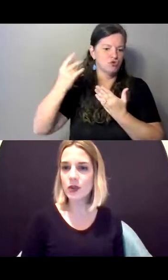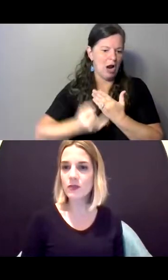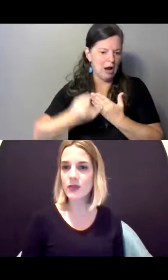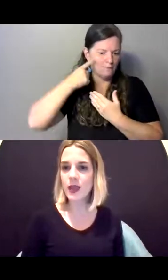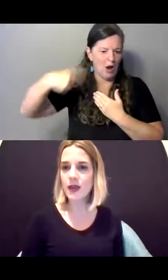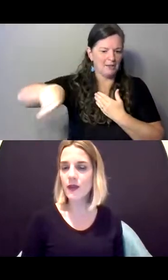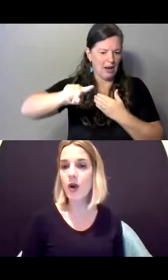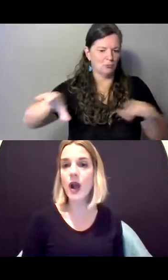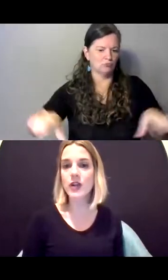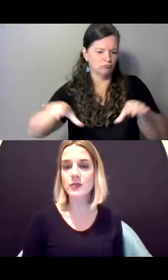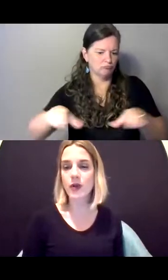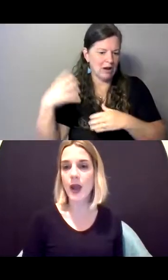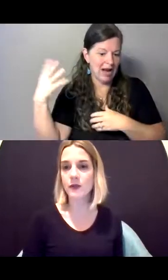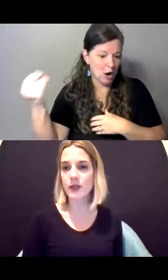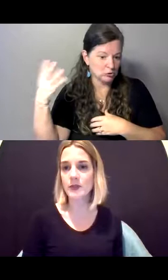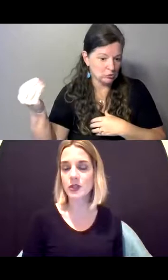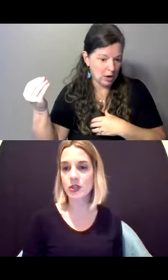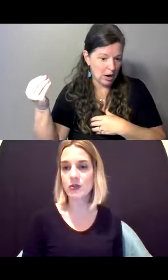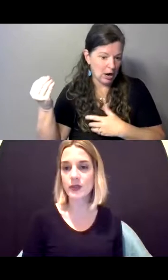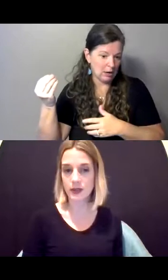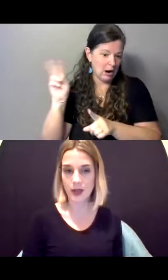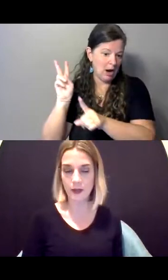you can think of a project perhaps for them to do that.